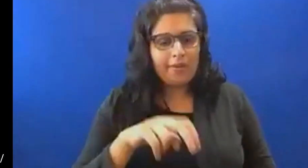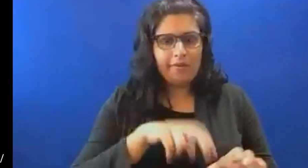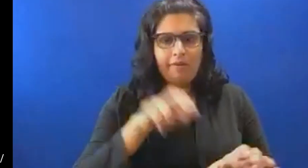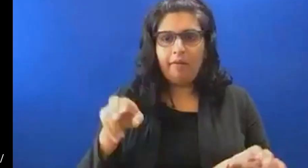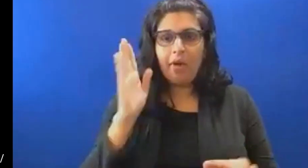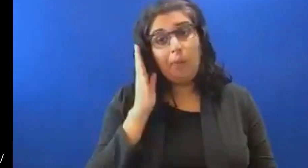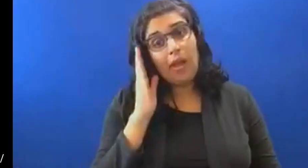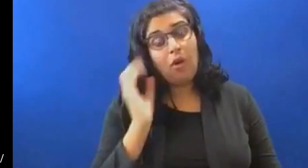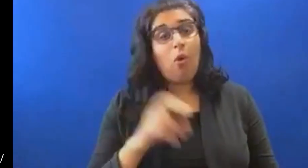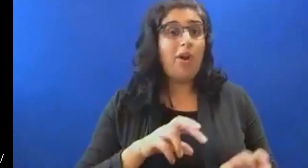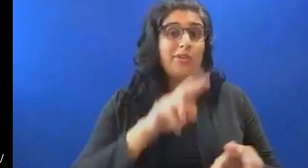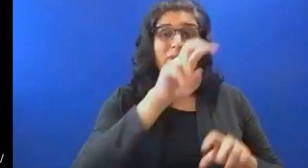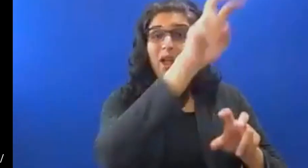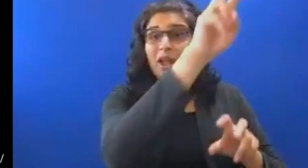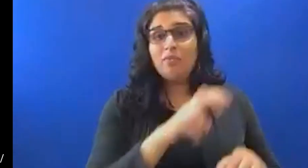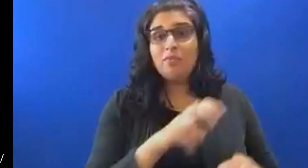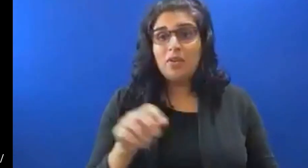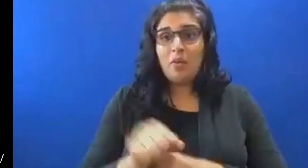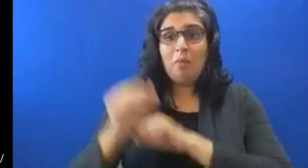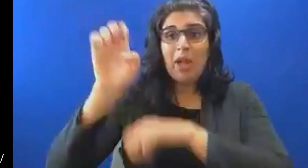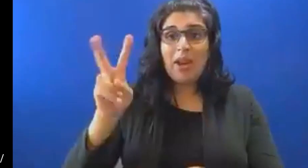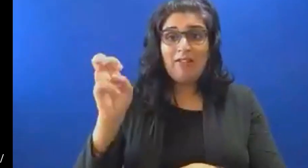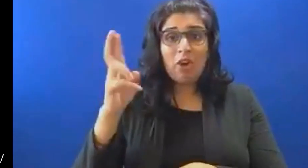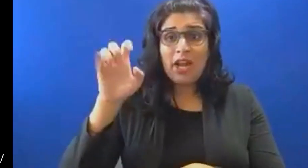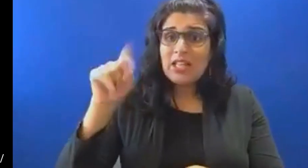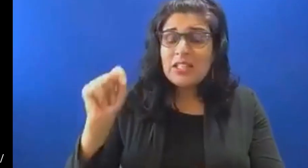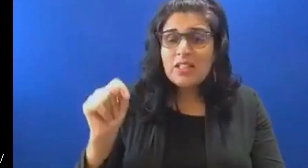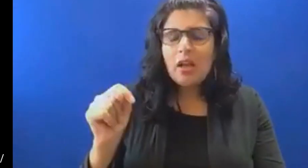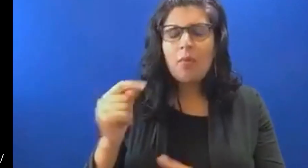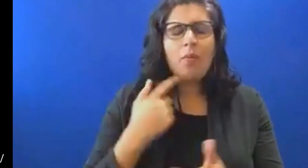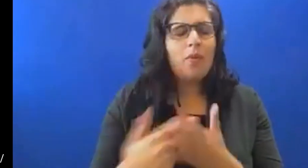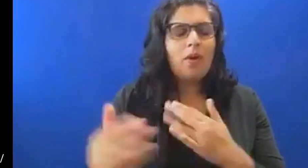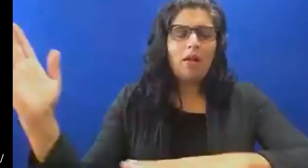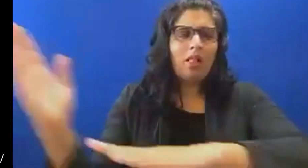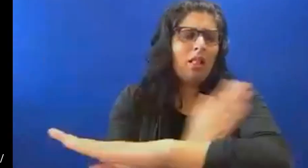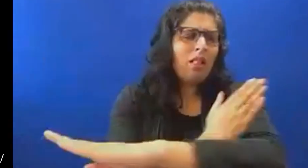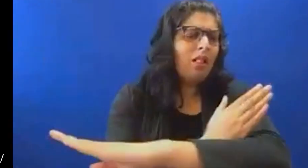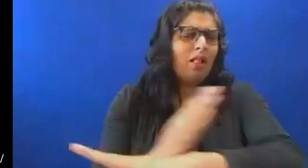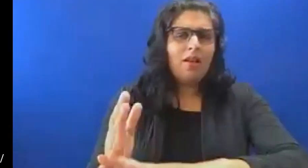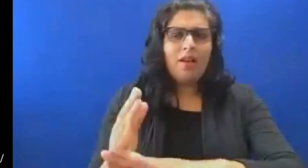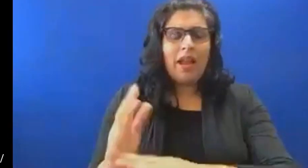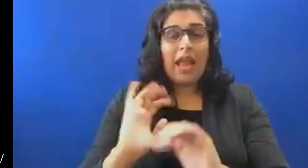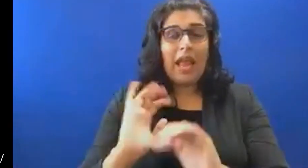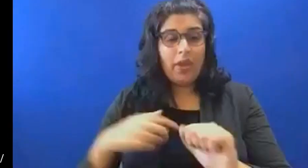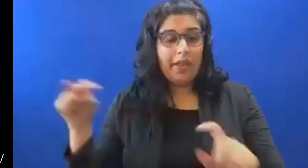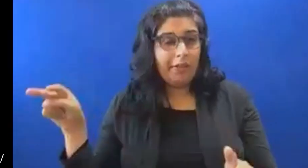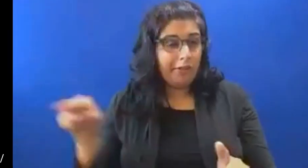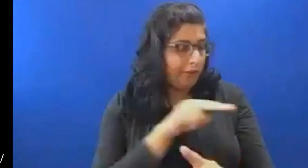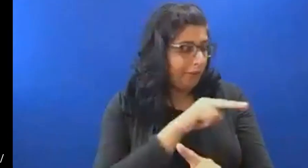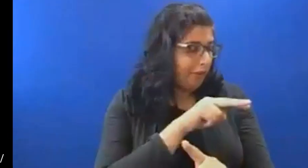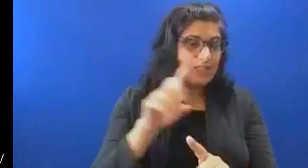But either way, there's this whole scale of how we look at disability from this inspiring